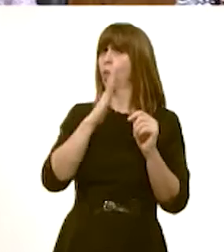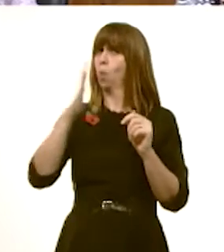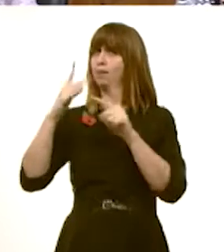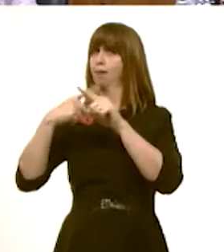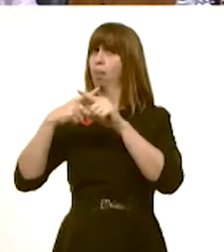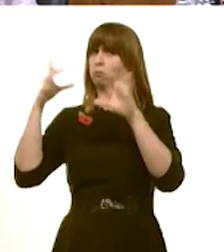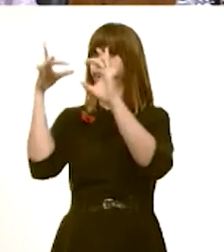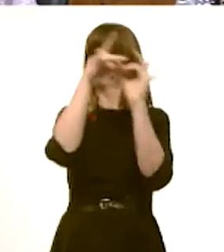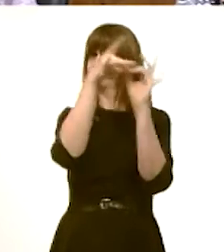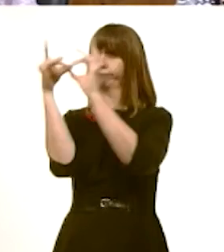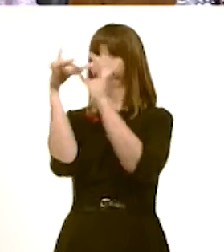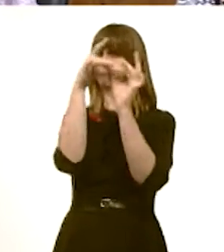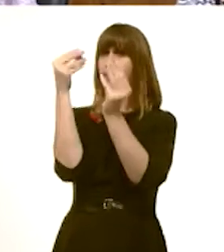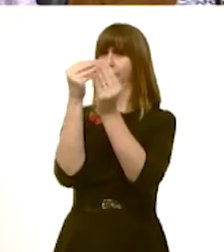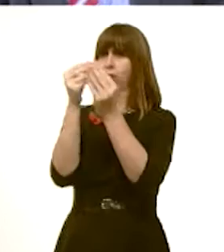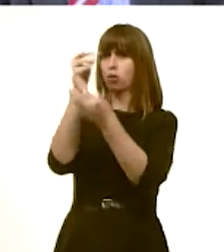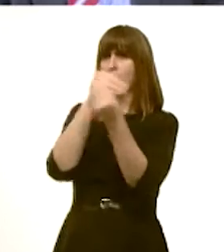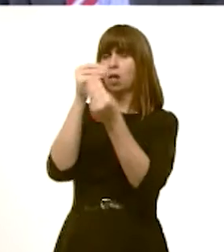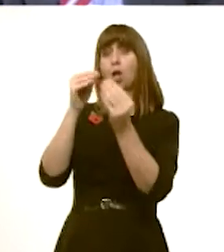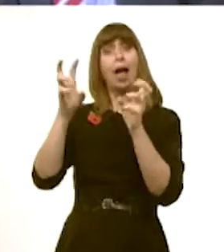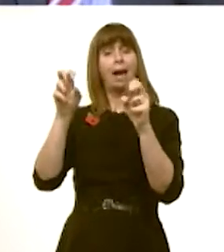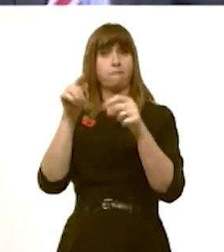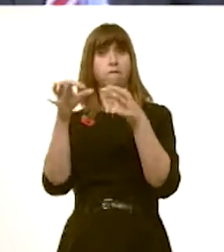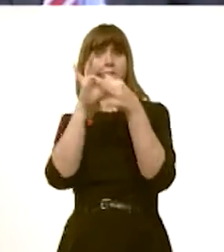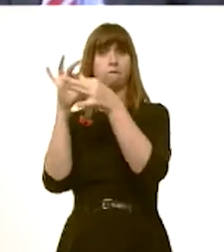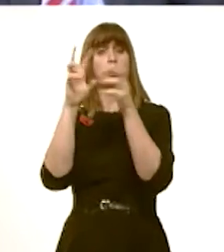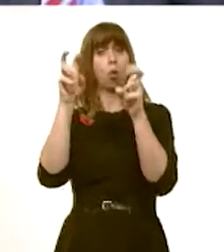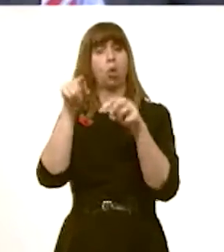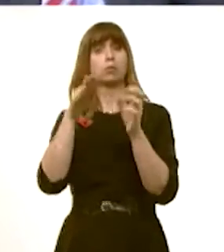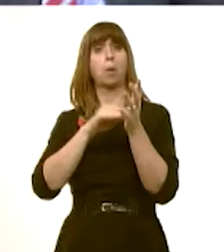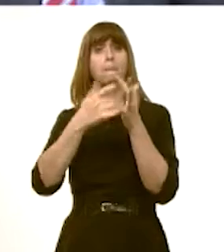We do continue to support the Mersey Dee Alliance in their work to strengthen cross-border relationships,